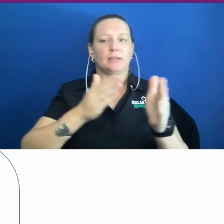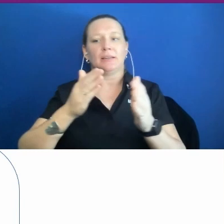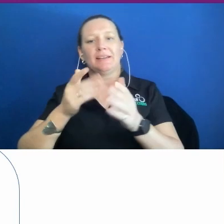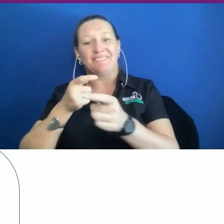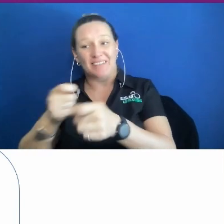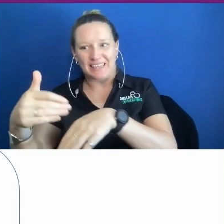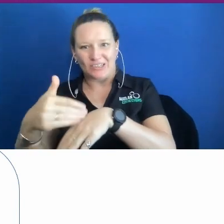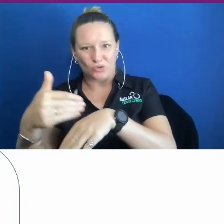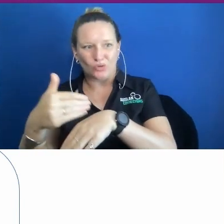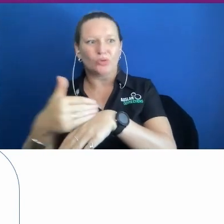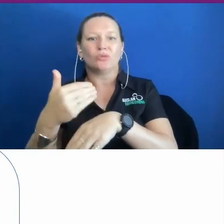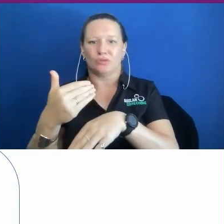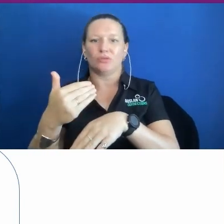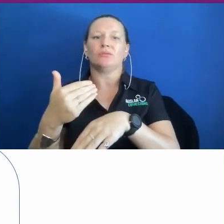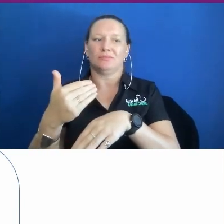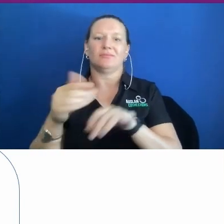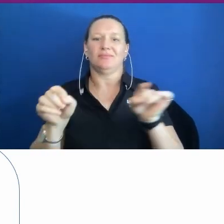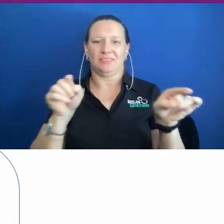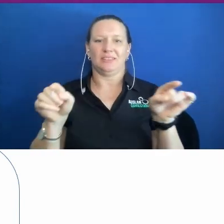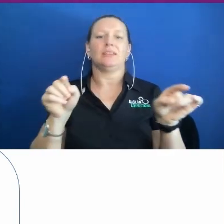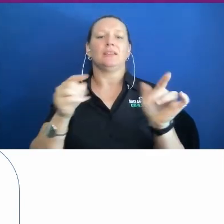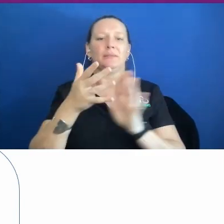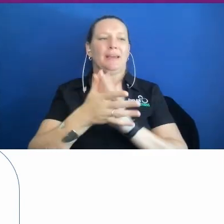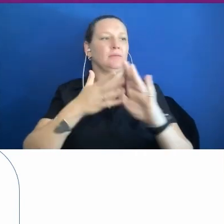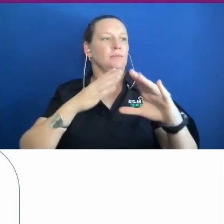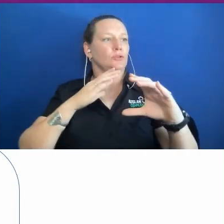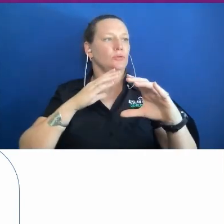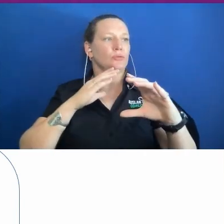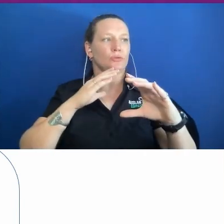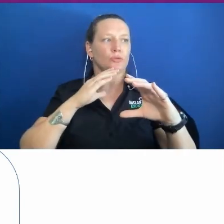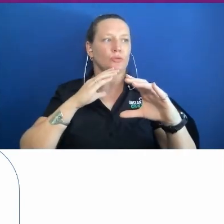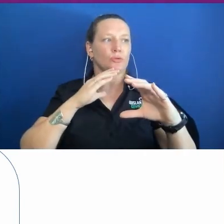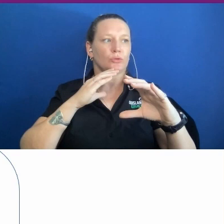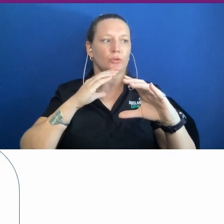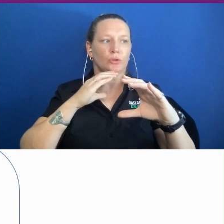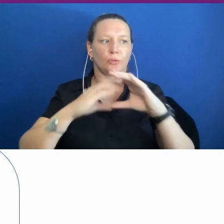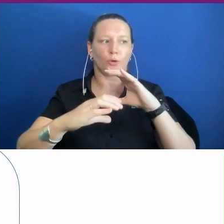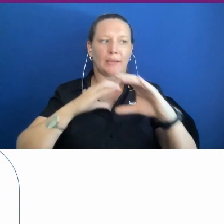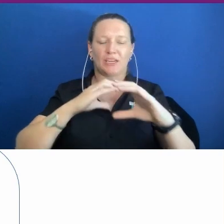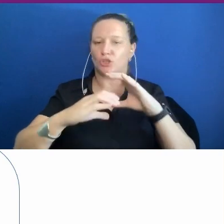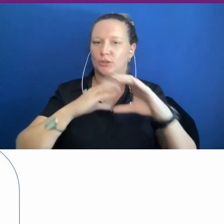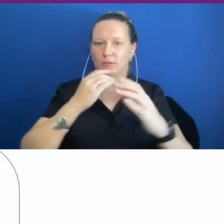impairments were also striking and we found that actually 73 of this group were either non-verbal